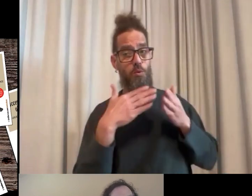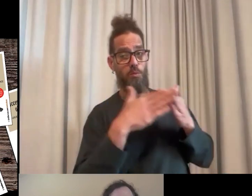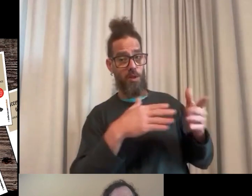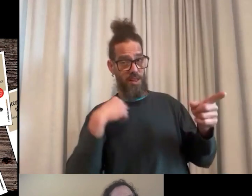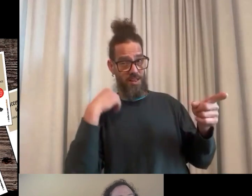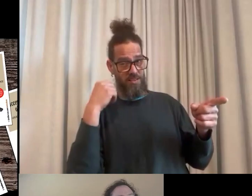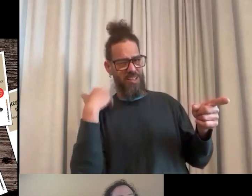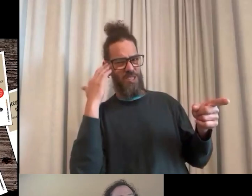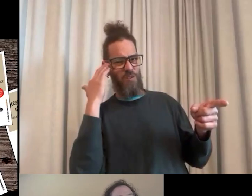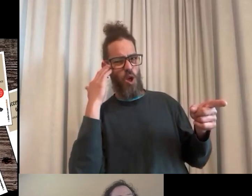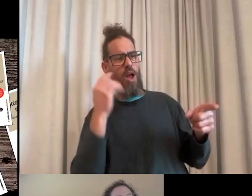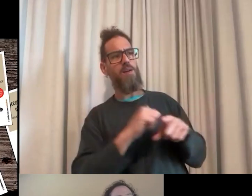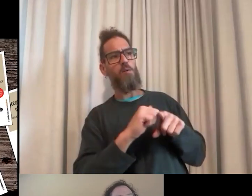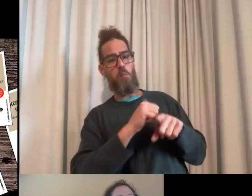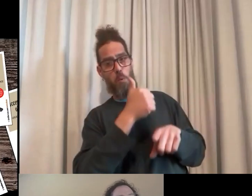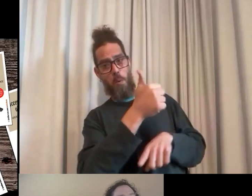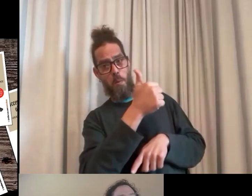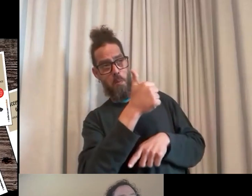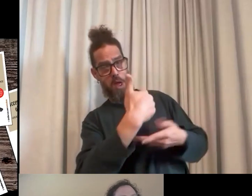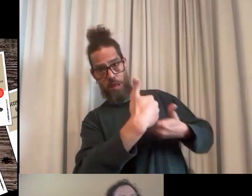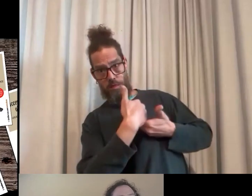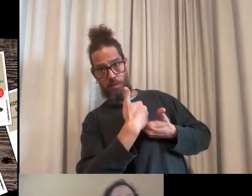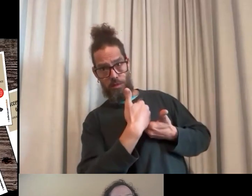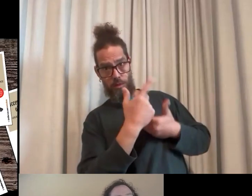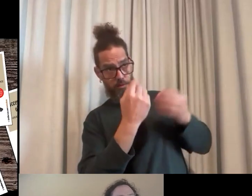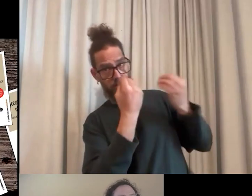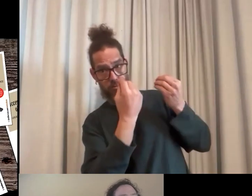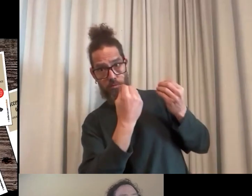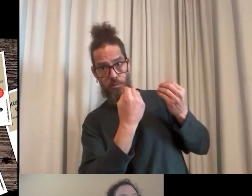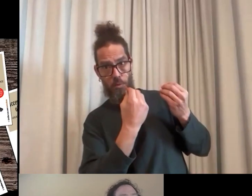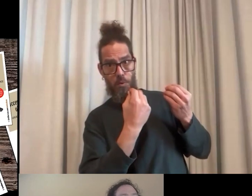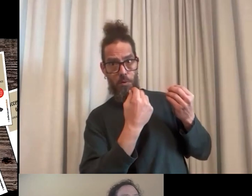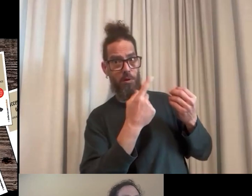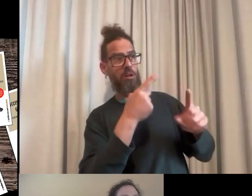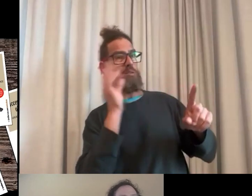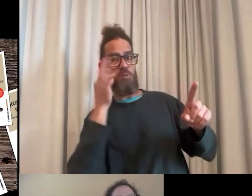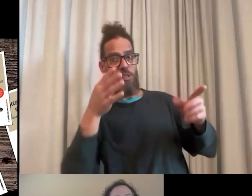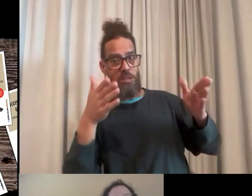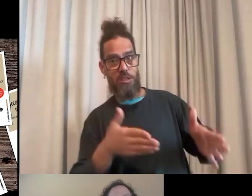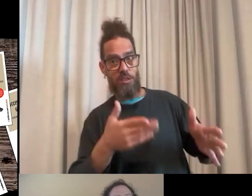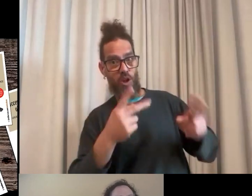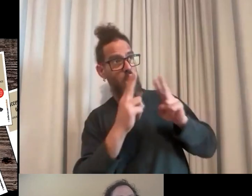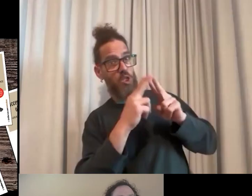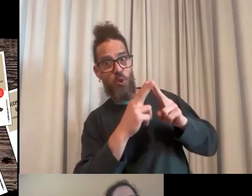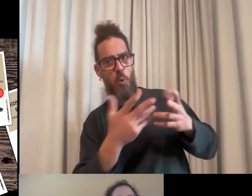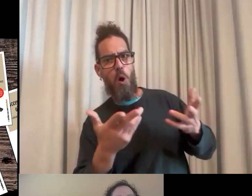[? Utgu ?] has another question. Are there accredited trainers for the training requirements where trainings can be held by anyone who claims themselves